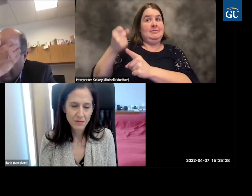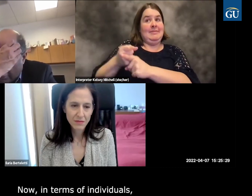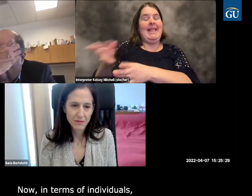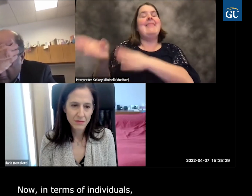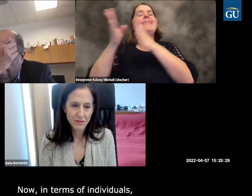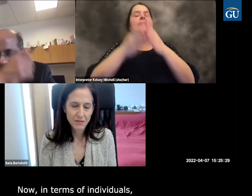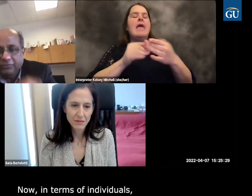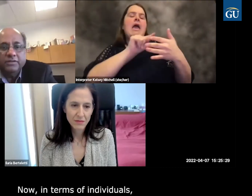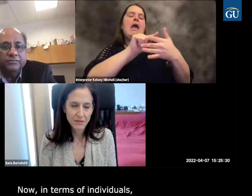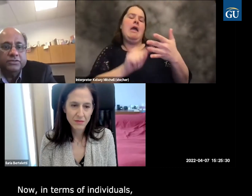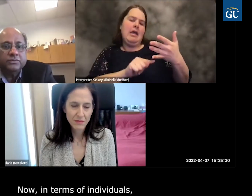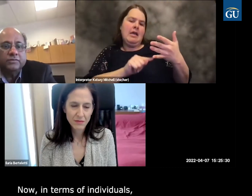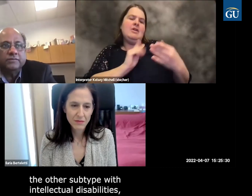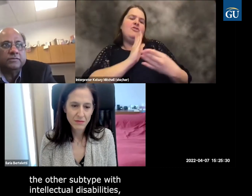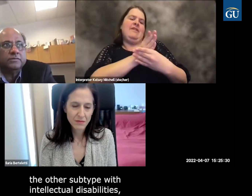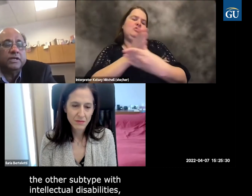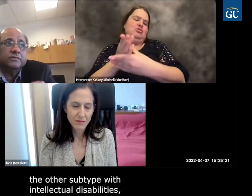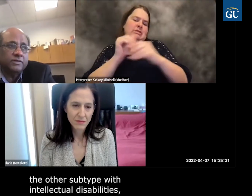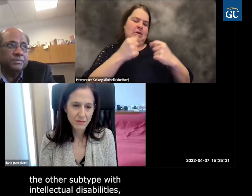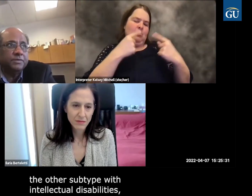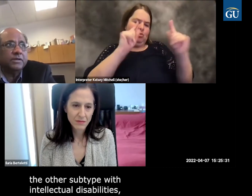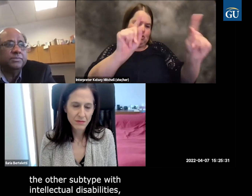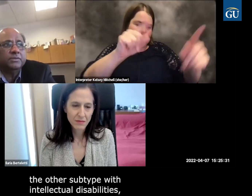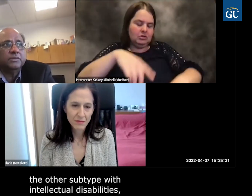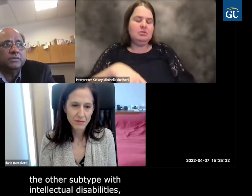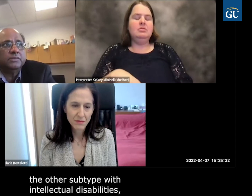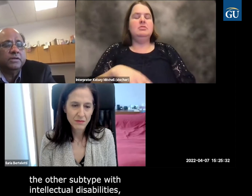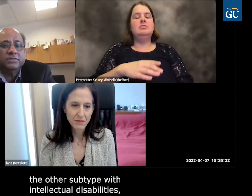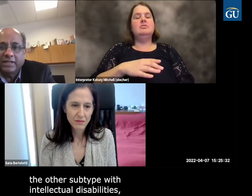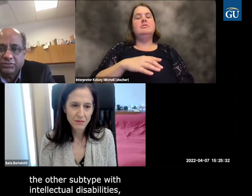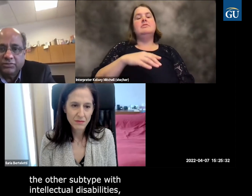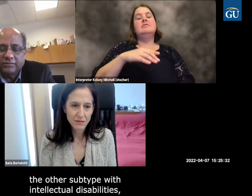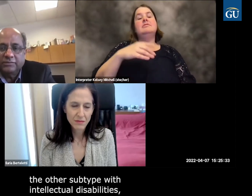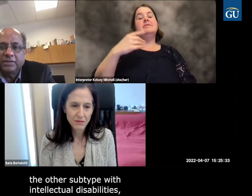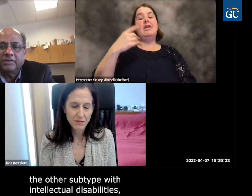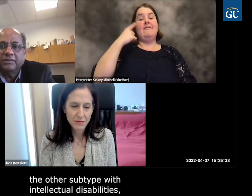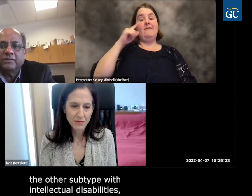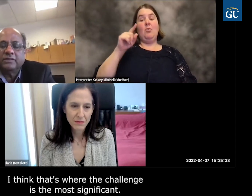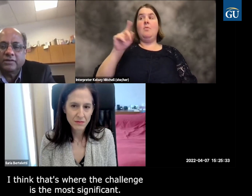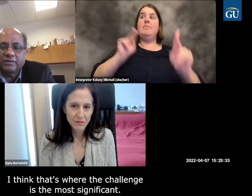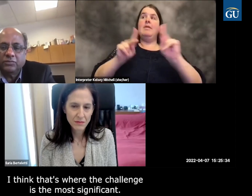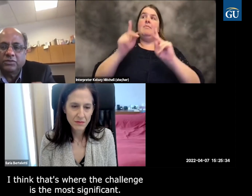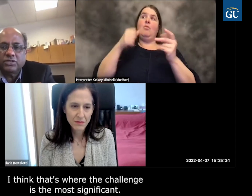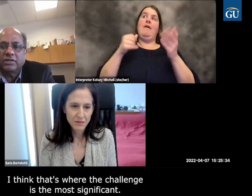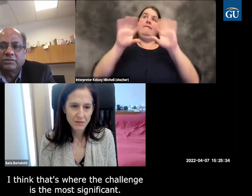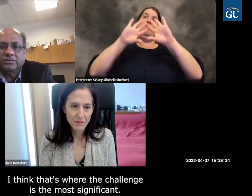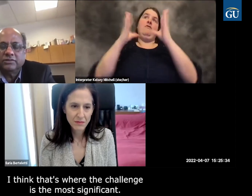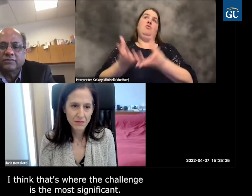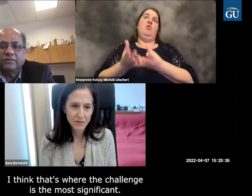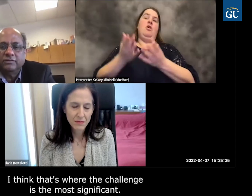now in terms of individuals the other subtype with intellectual disabilities i